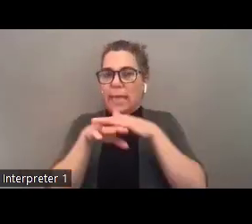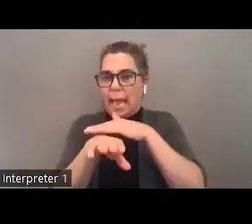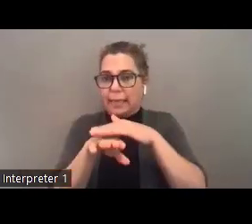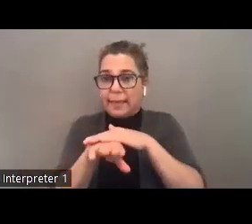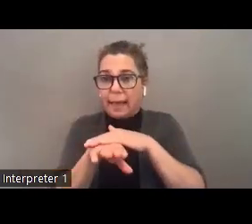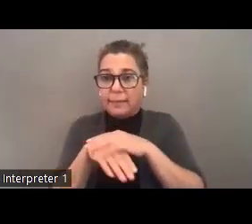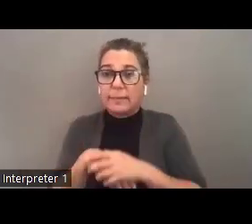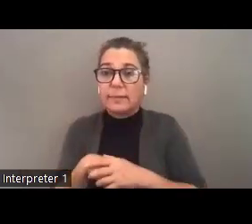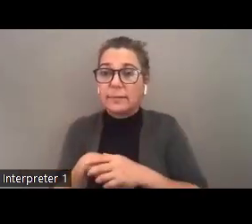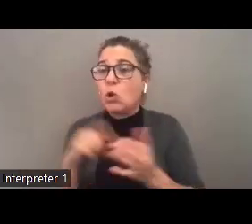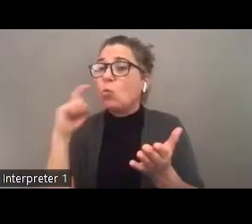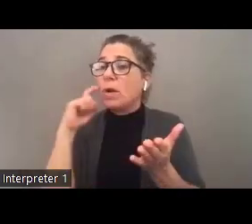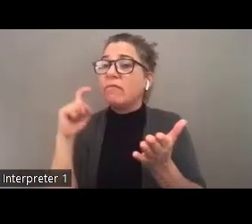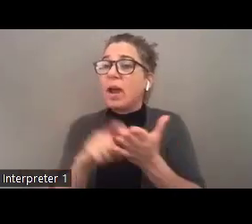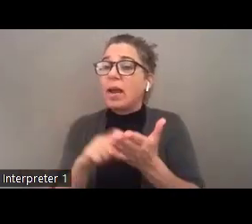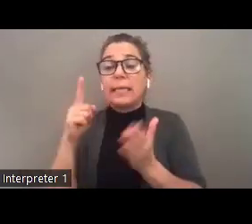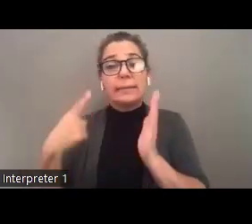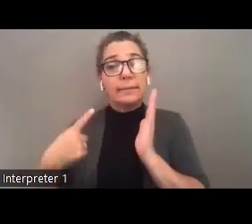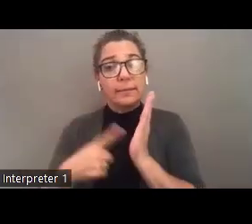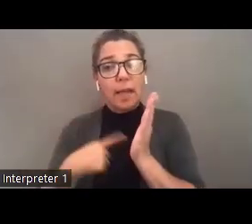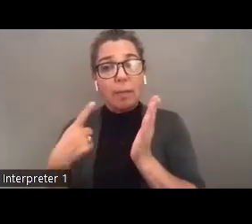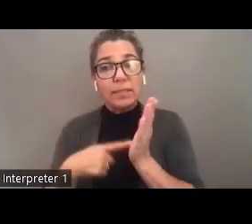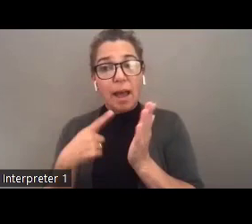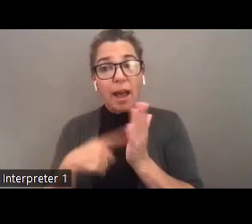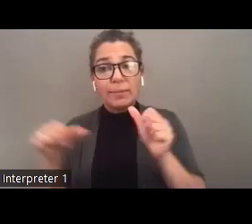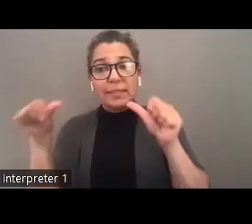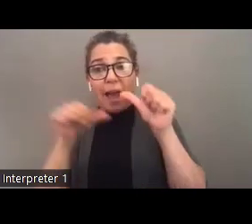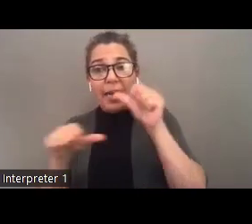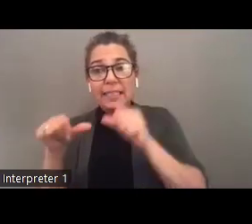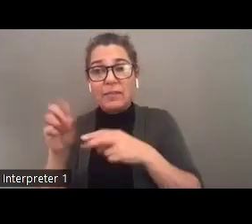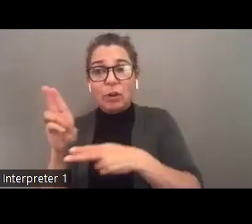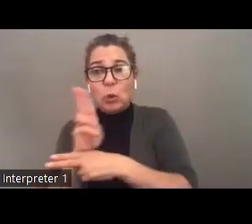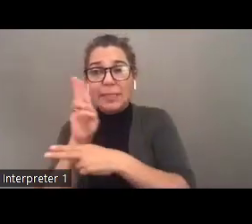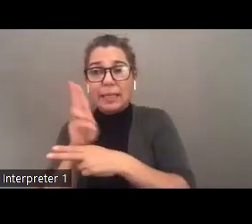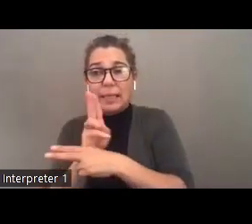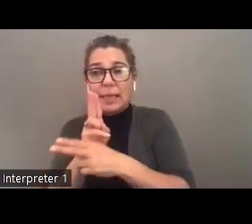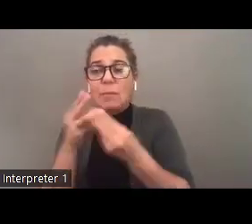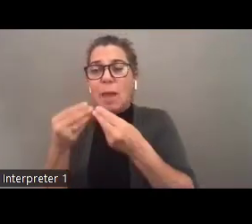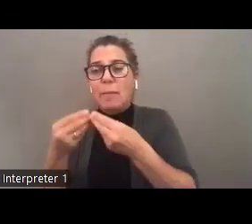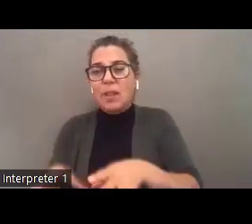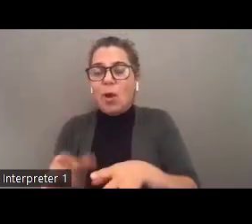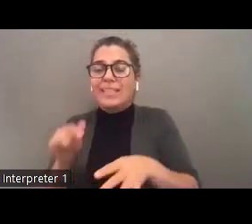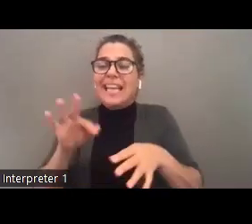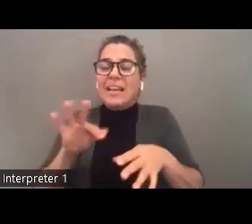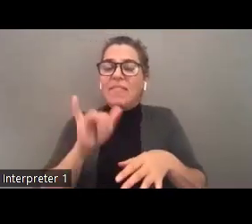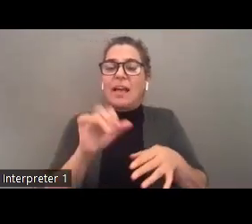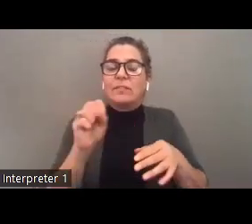We recognize that in some cases, scientific utility may be lost if shared data are de-identified.